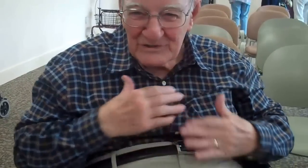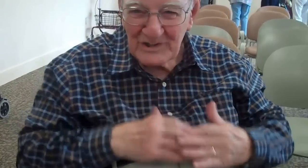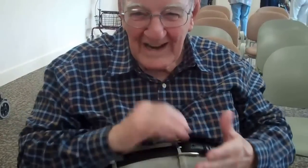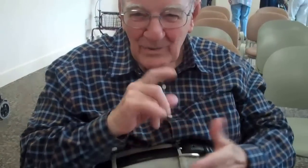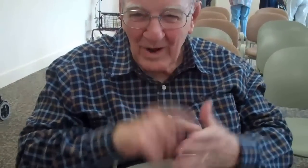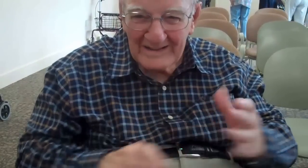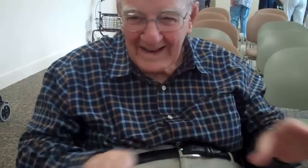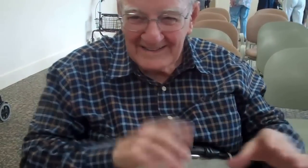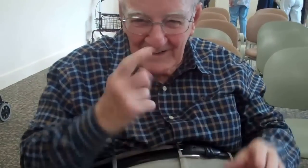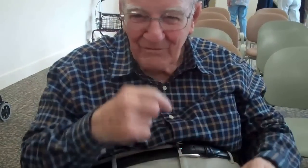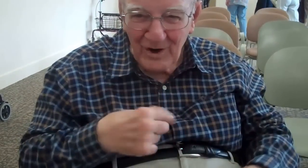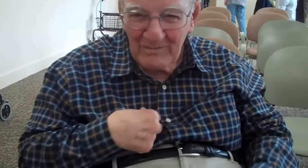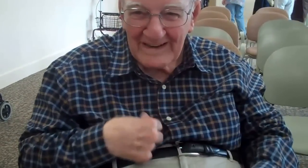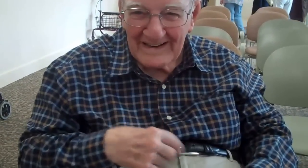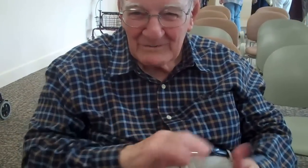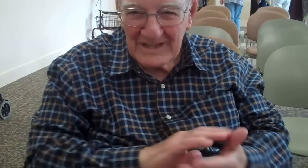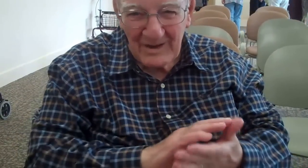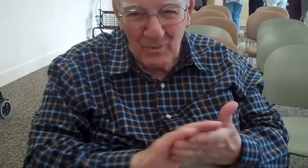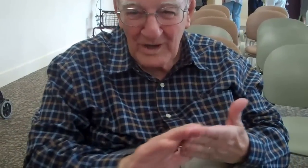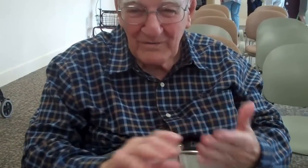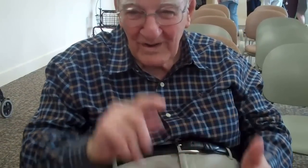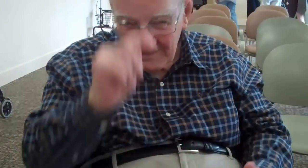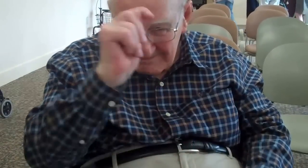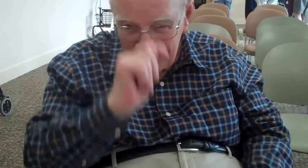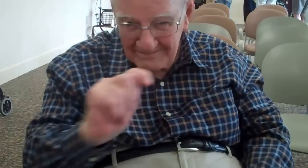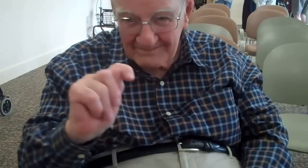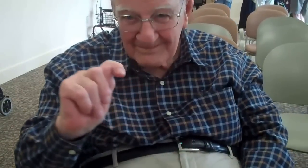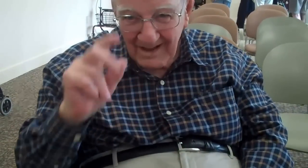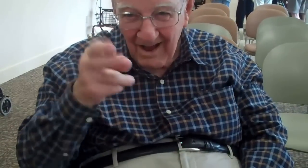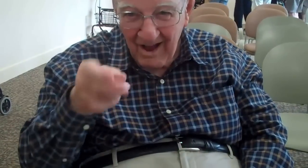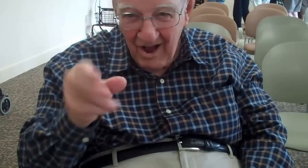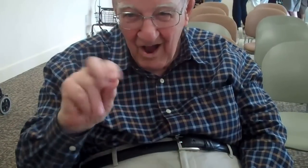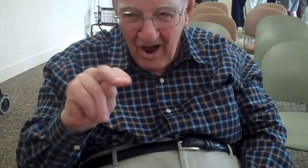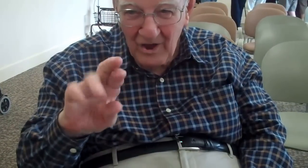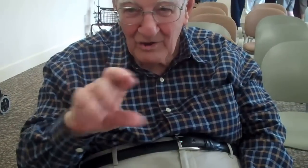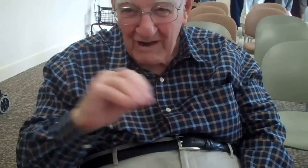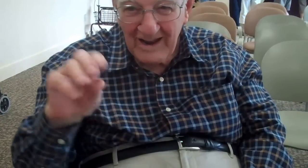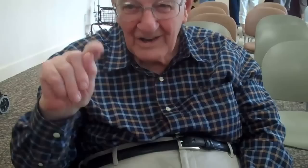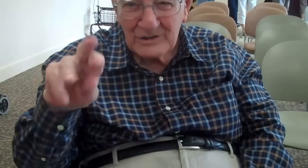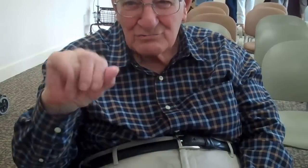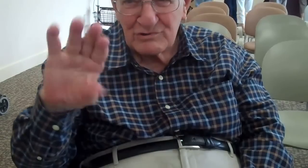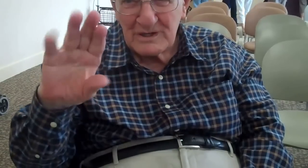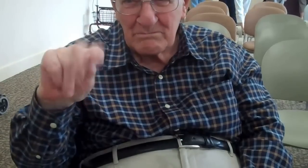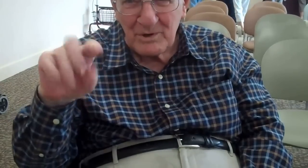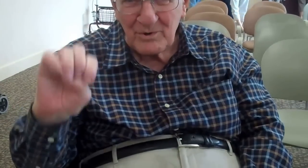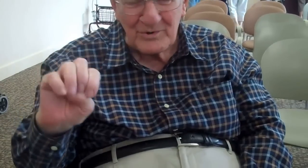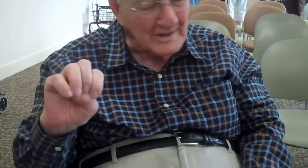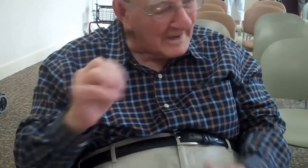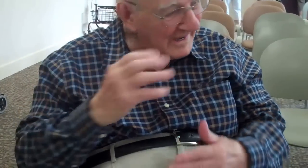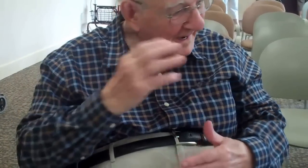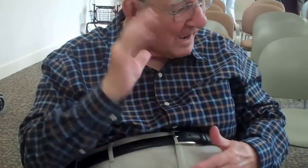I truly appreciate what they did for me. It was a wonderful honor and tribute.